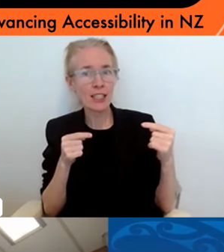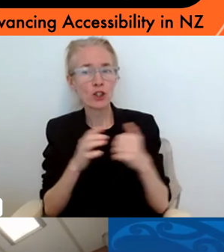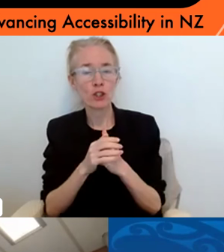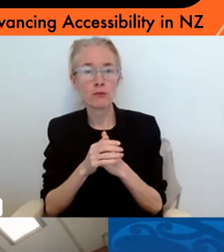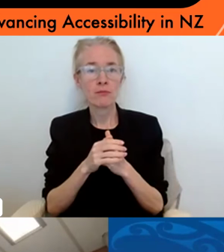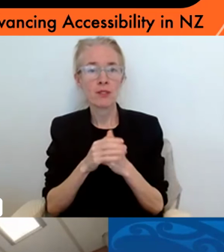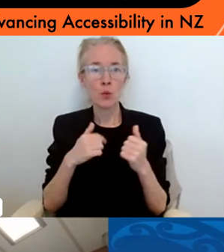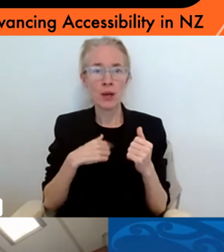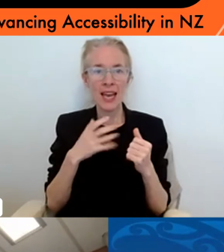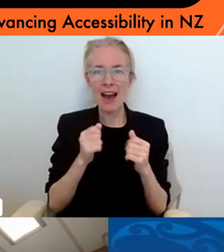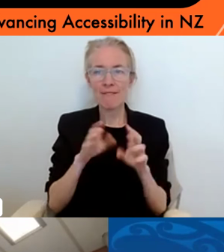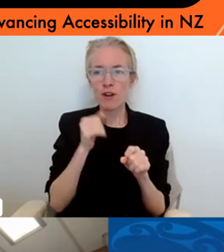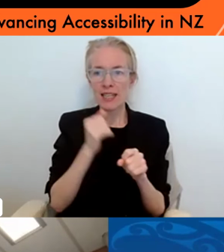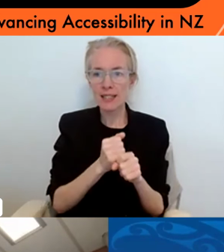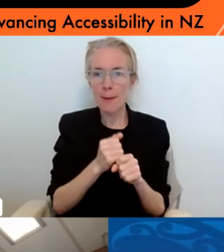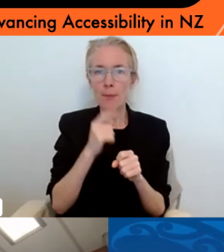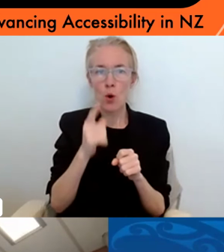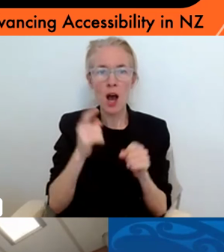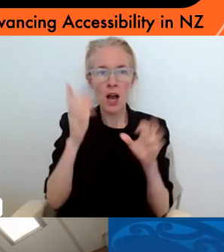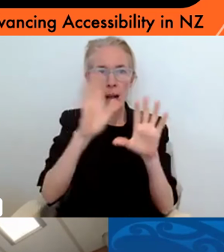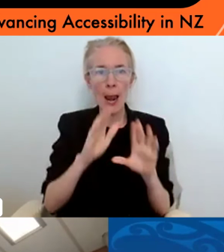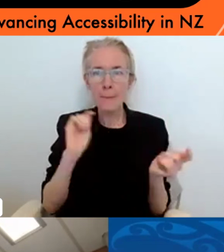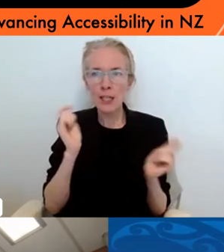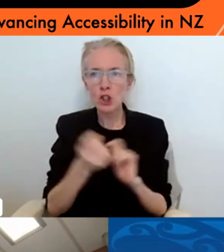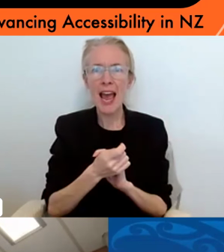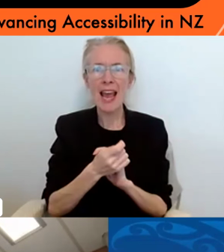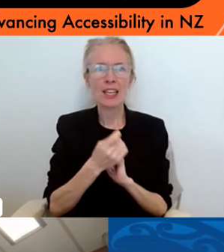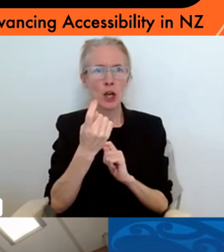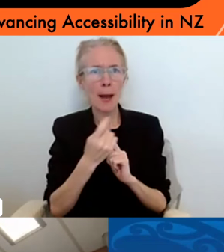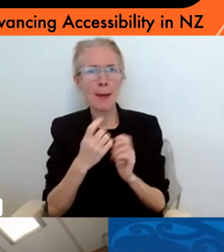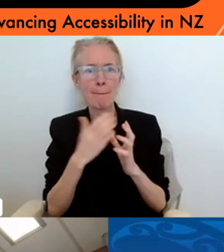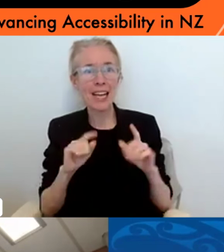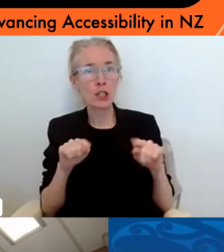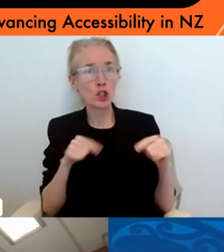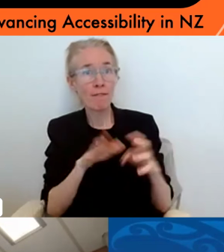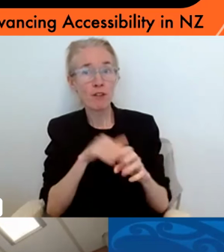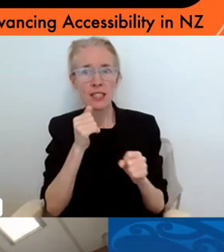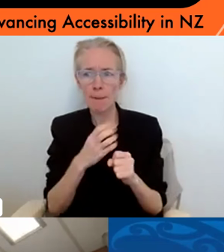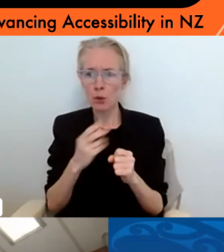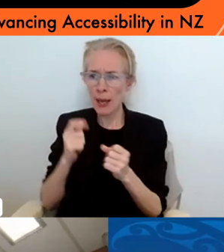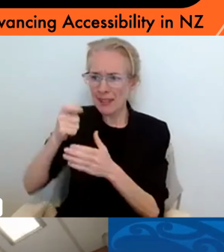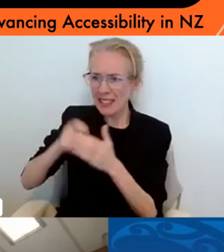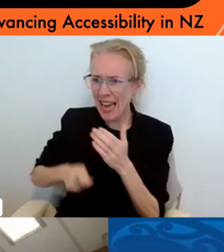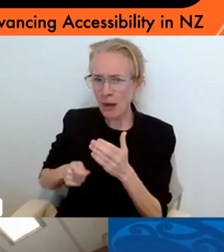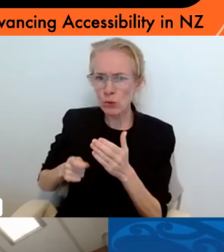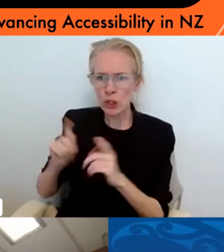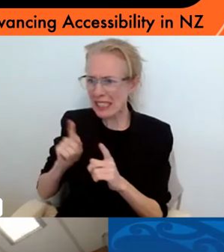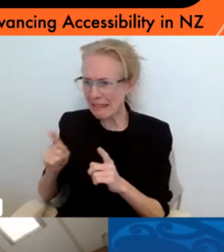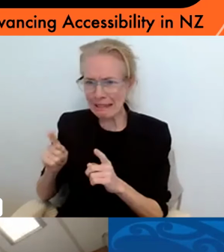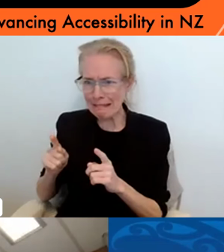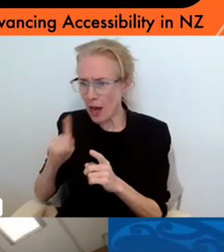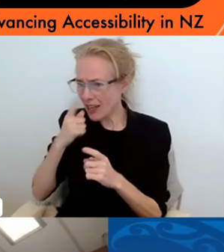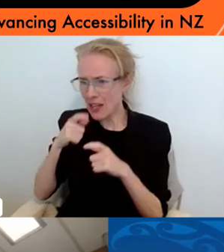going to have to re-design whole communities. We're going to move them, how do we do that, how do we design those spaces so they're